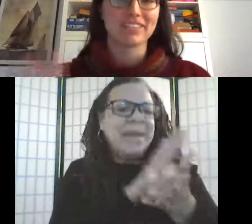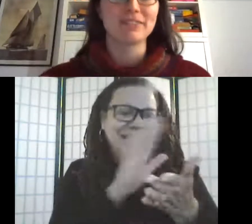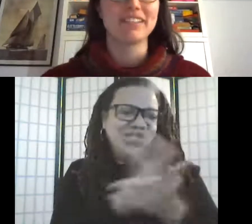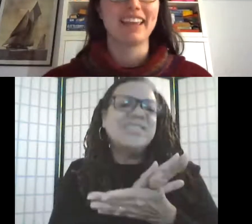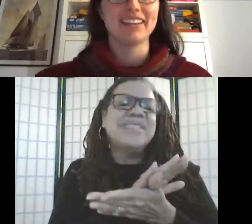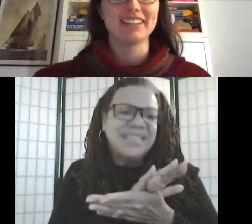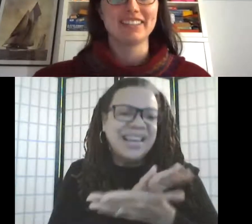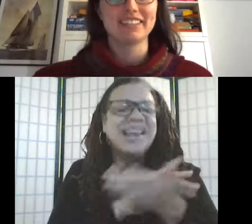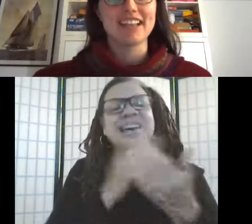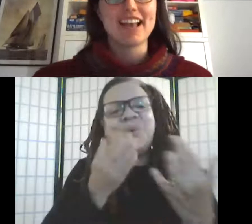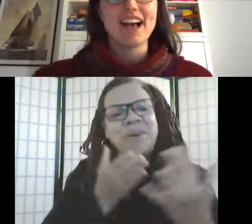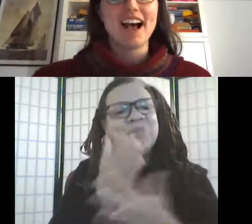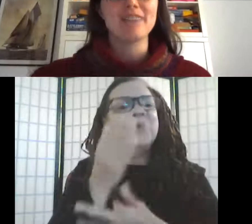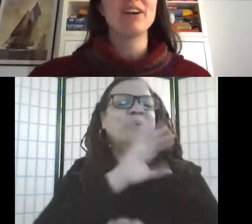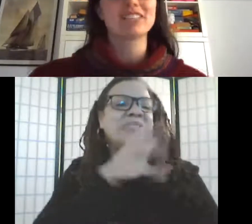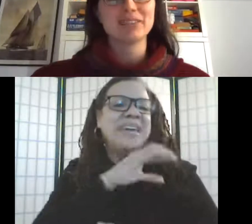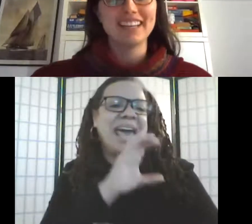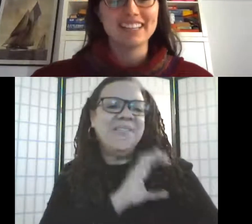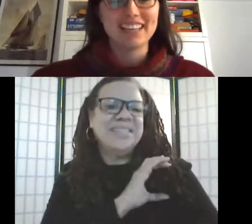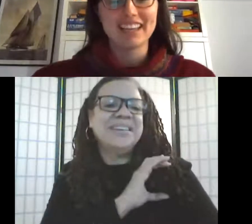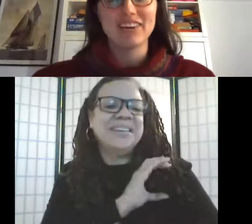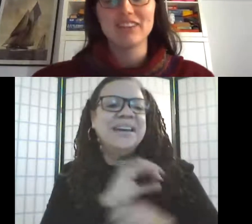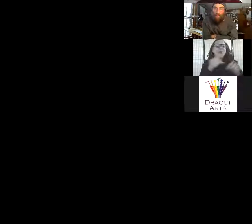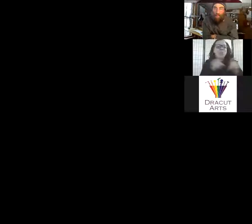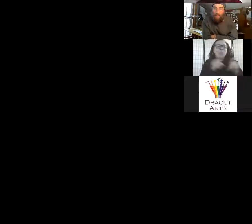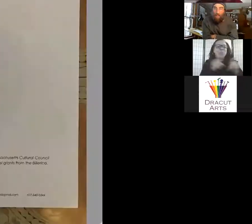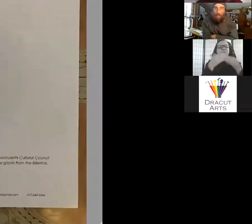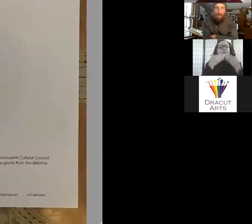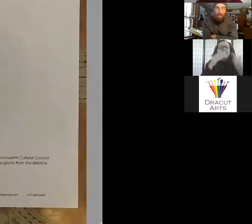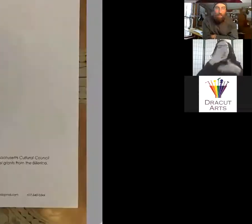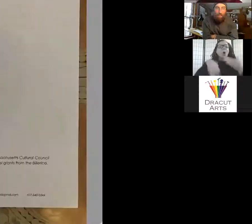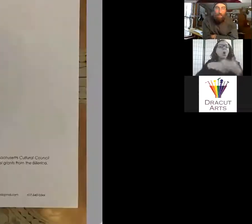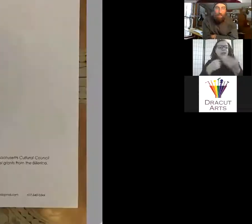through with the character. We also would like to thank all of our sponsors,